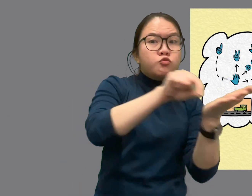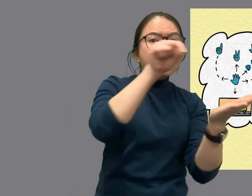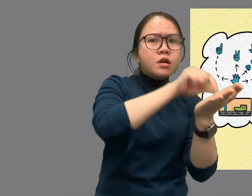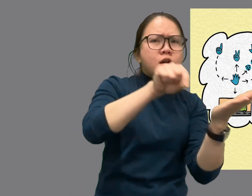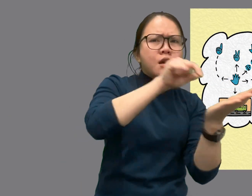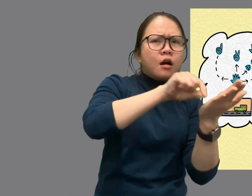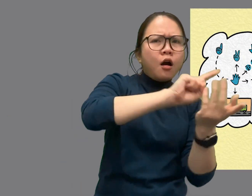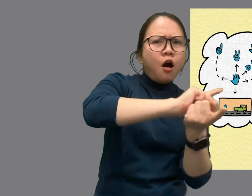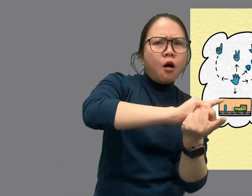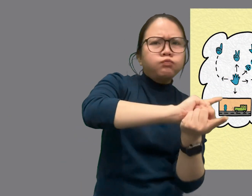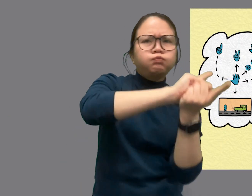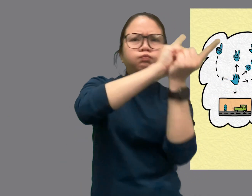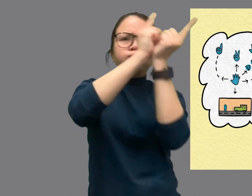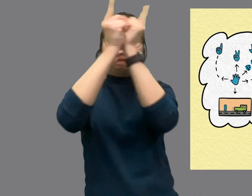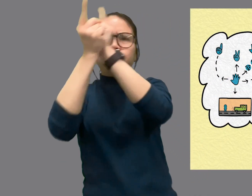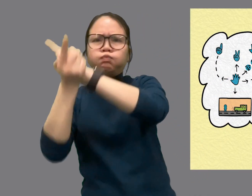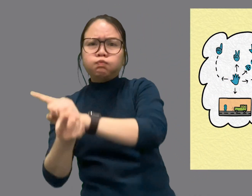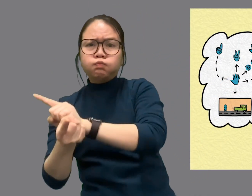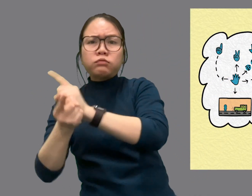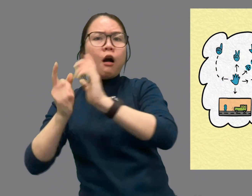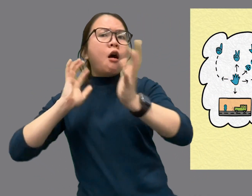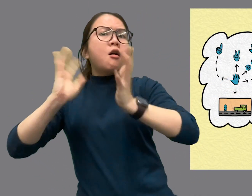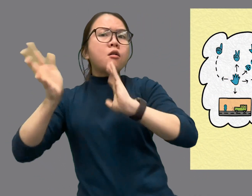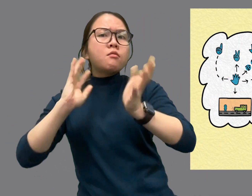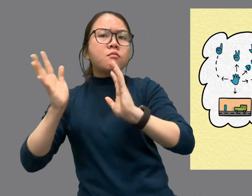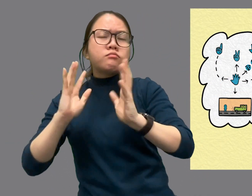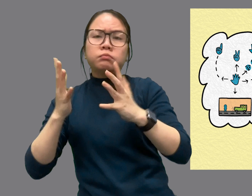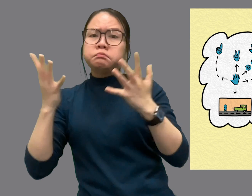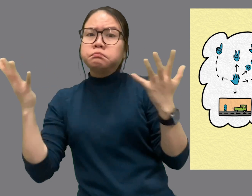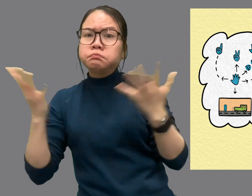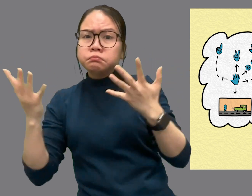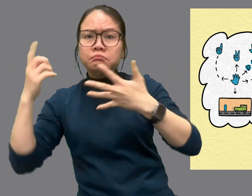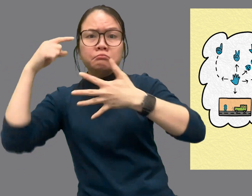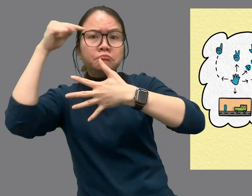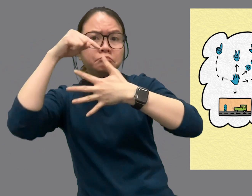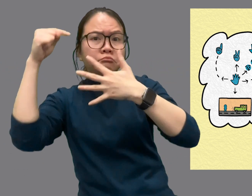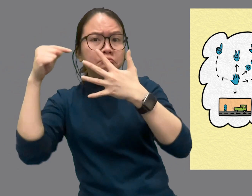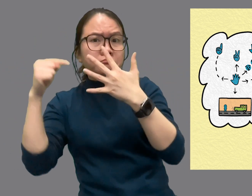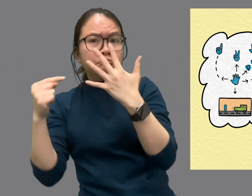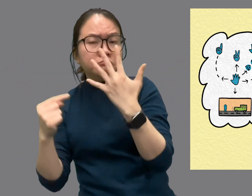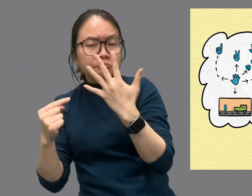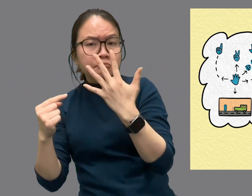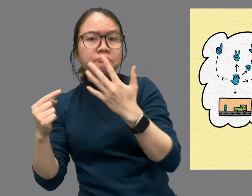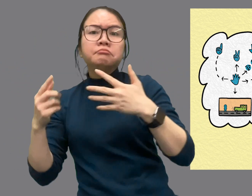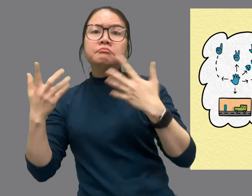As you translate a written story into sign language be sure to use the correct sign language